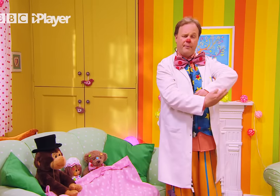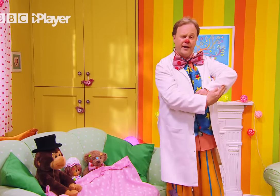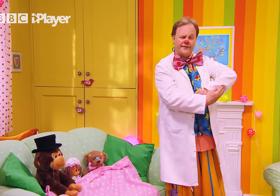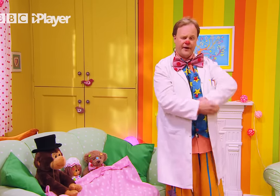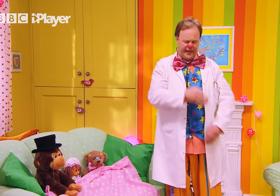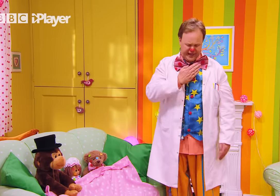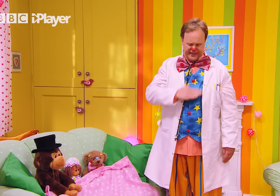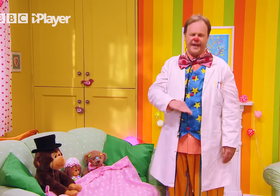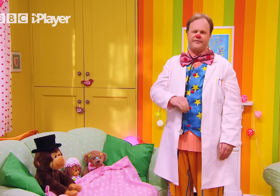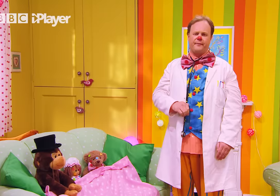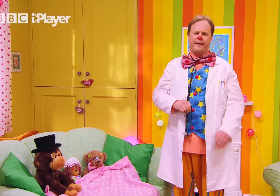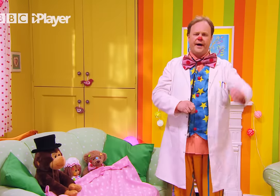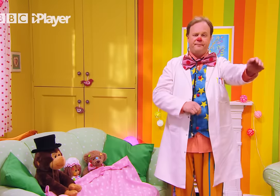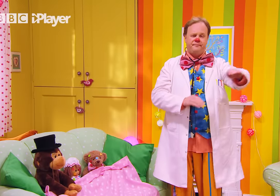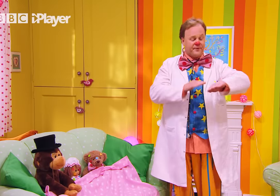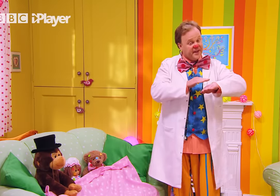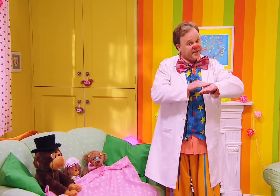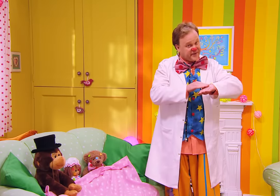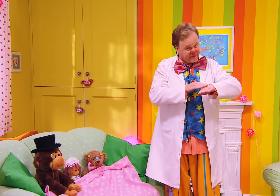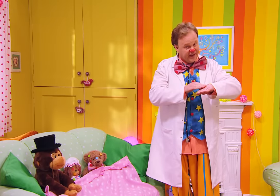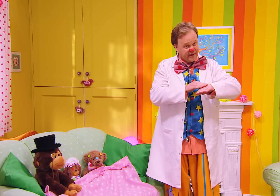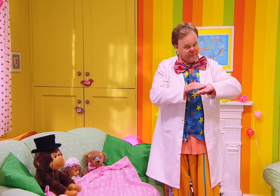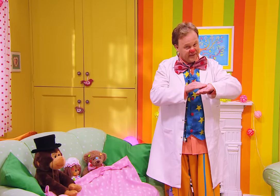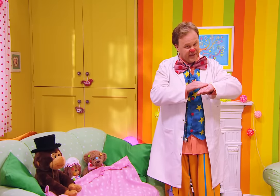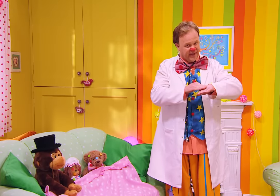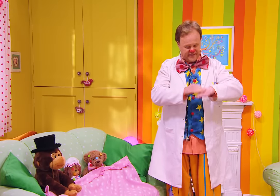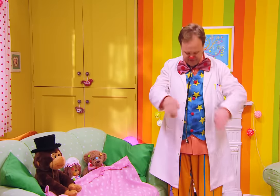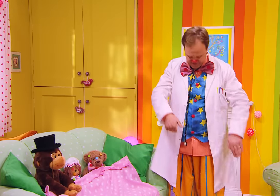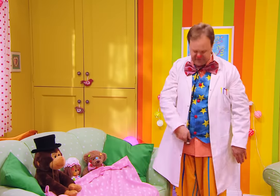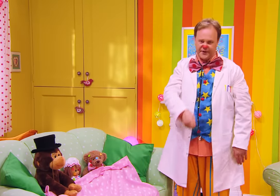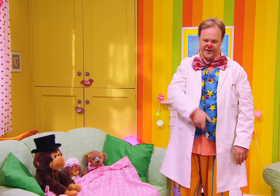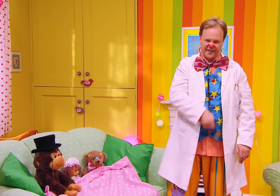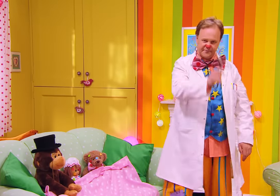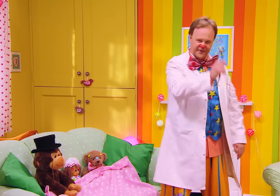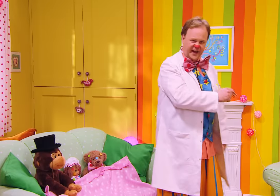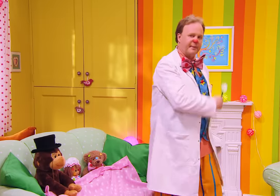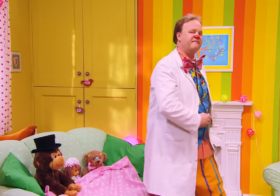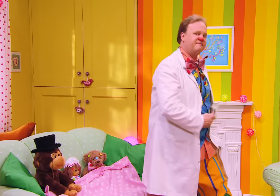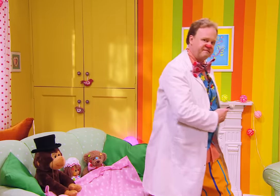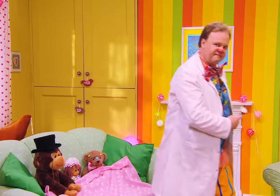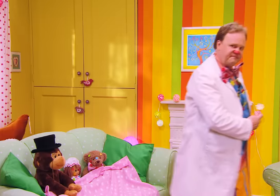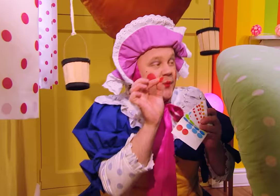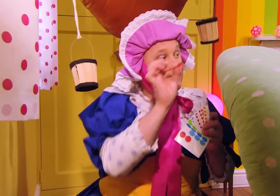polly dolly uh needs some cream yes just going to get some cream now